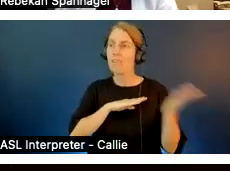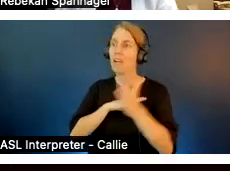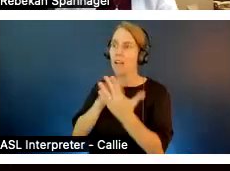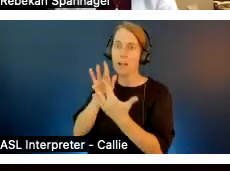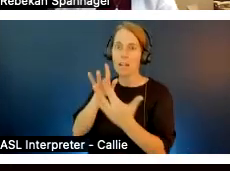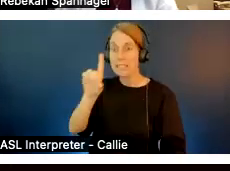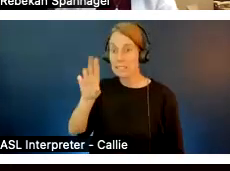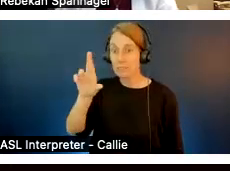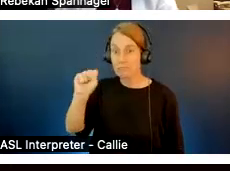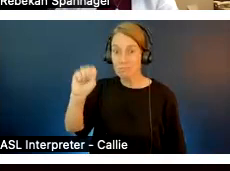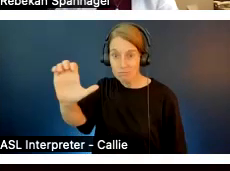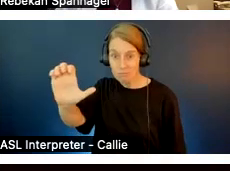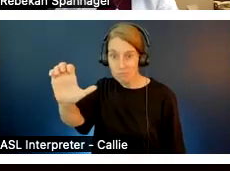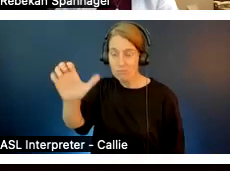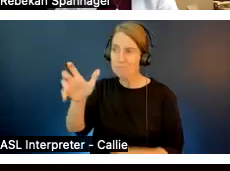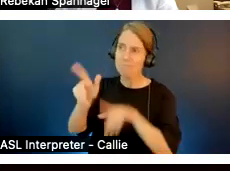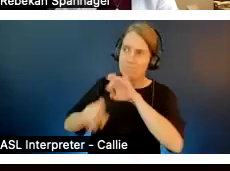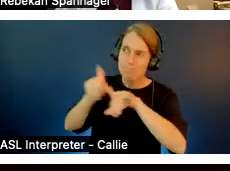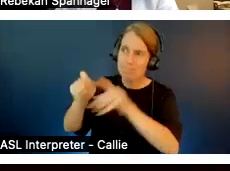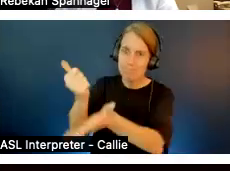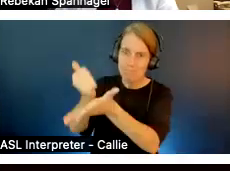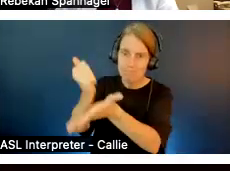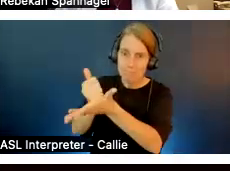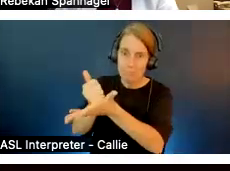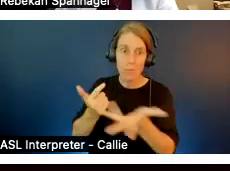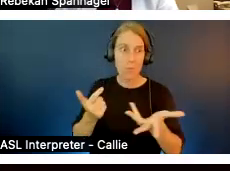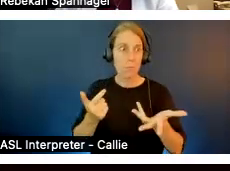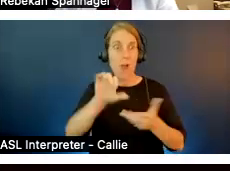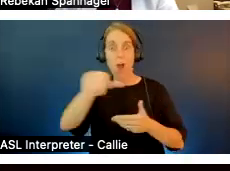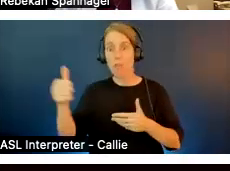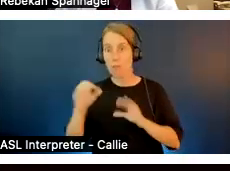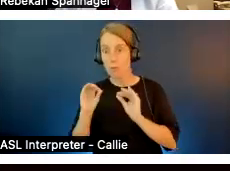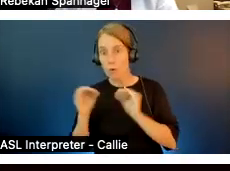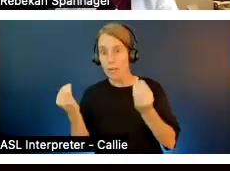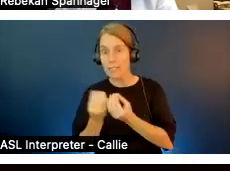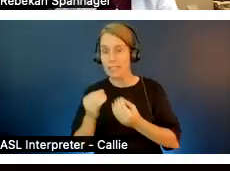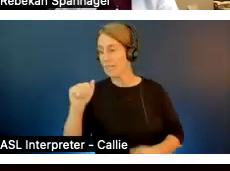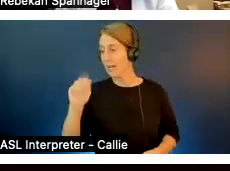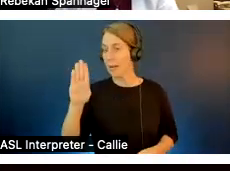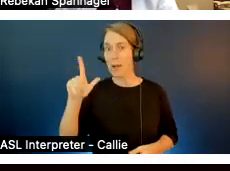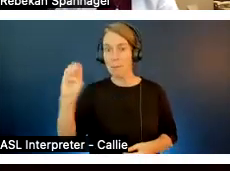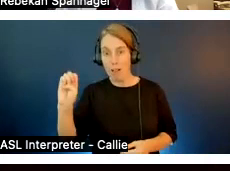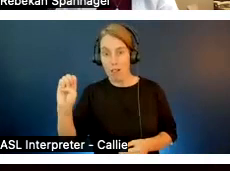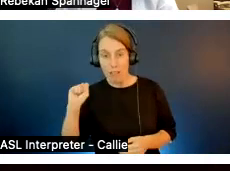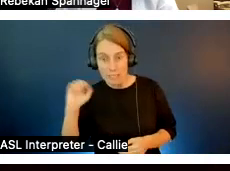or another organization with questions do you need to go to the helpline or online to department of